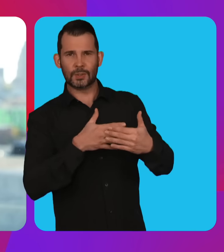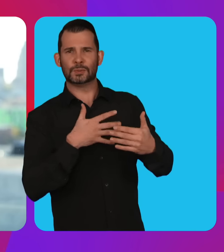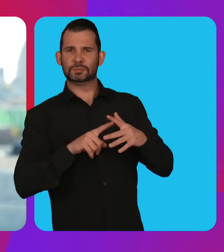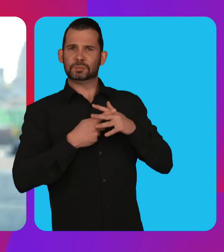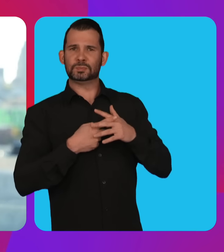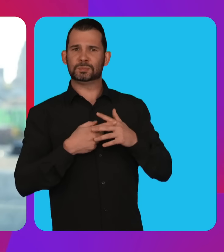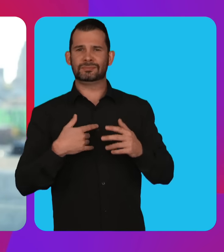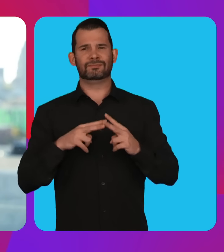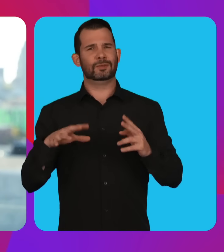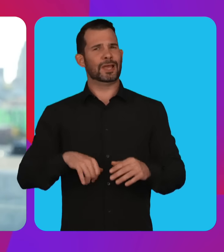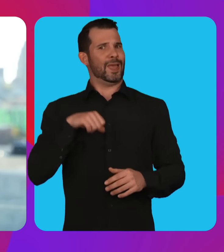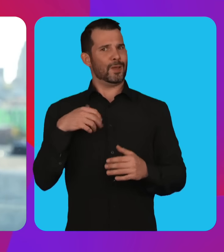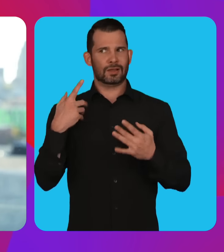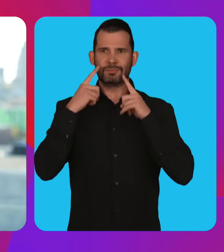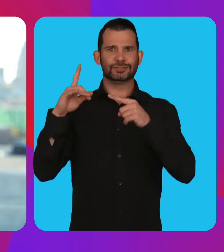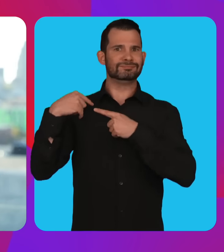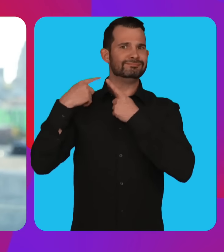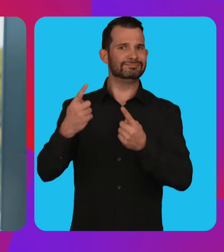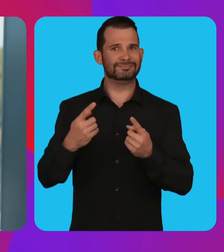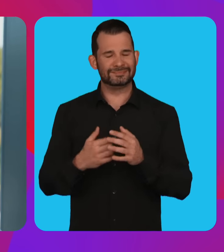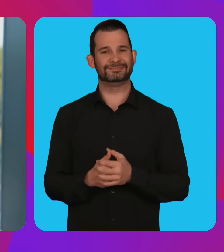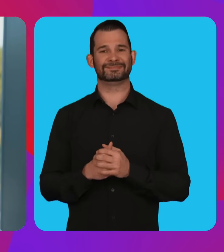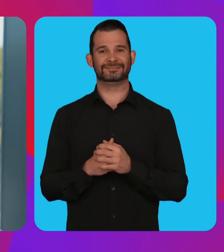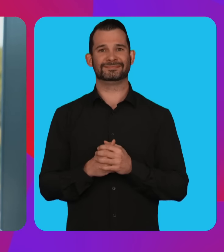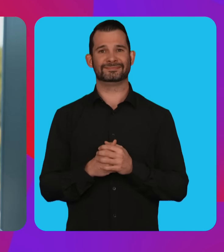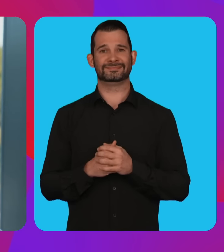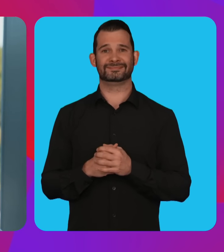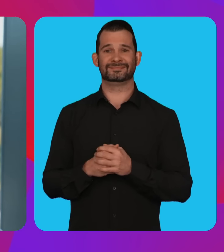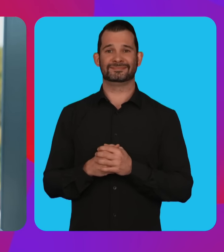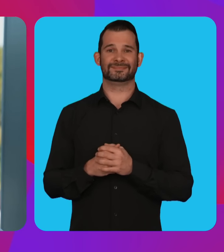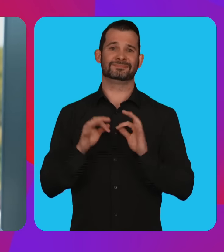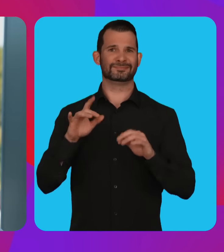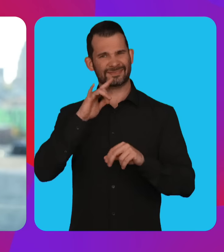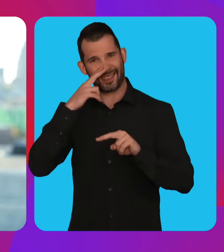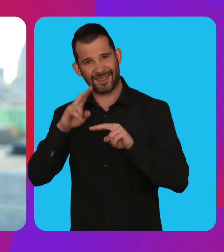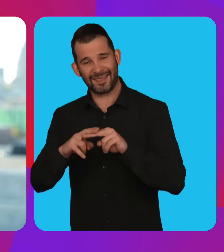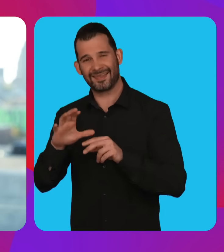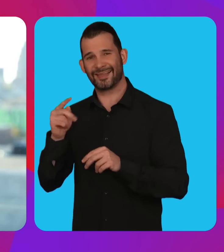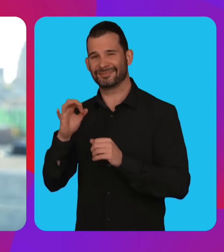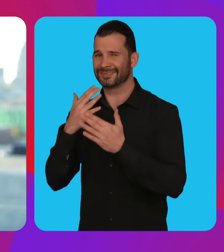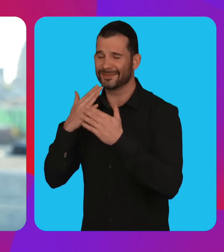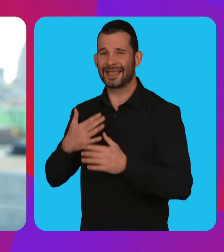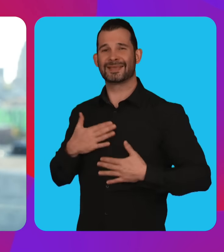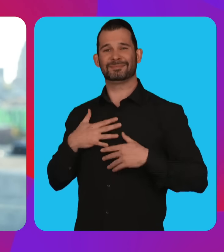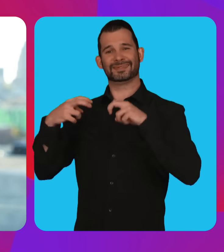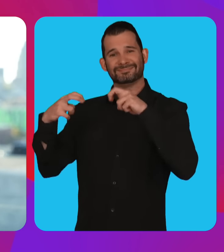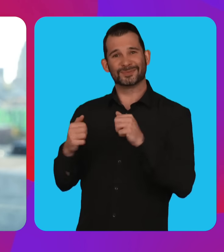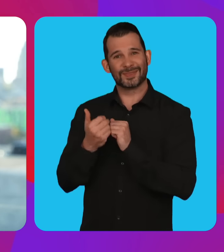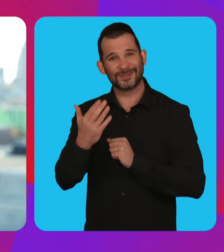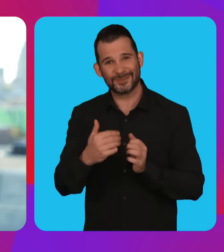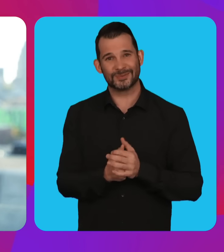That was really fun, Catherine. I'm so happy I got to sit down with you. [Interpreter 3] All the best for the future.